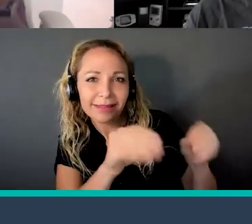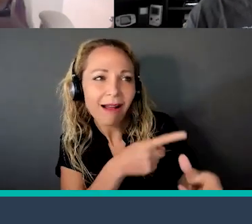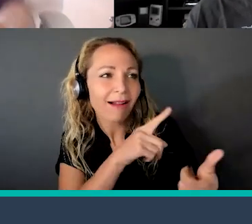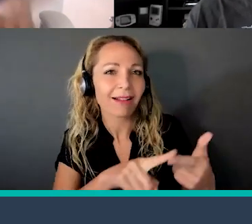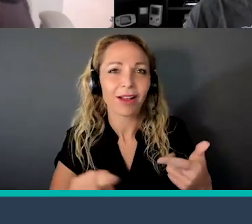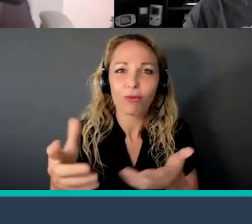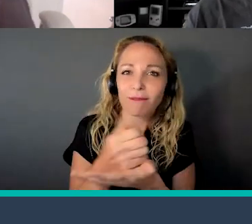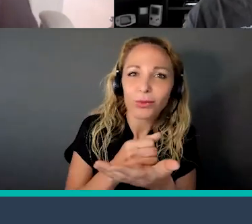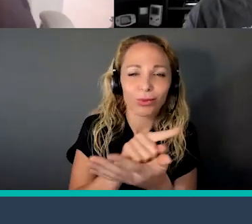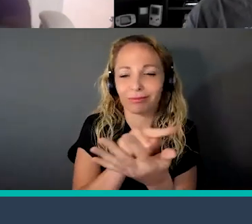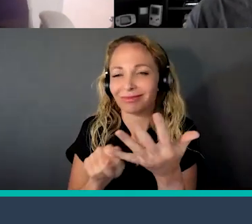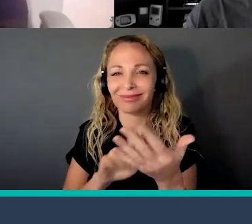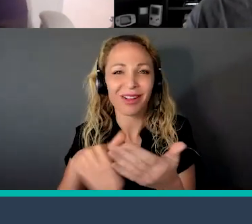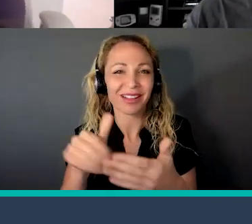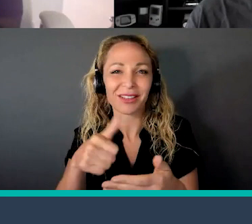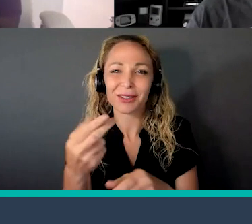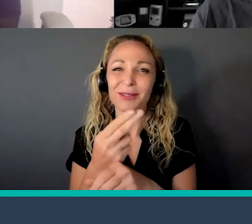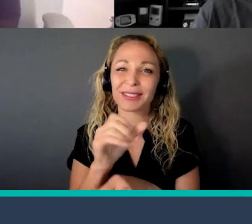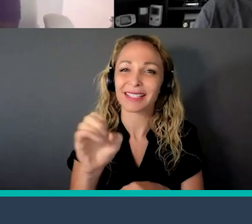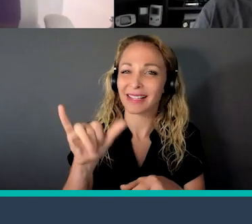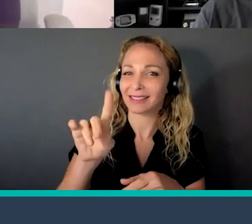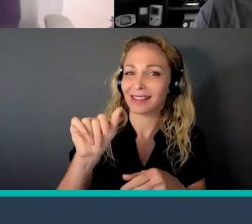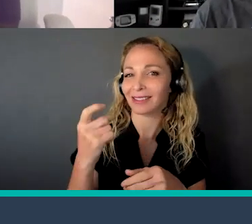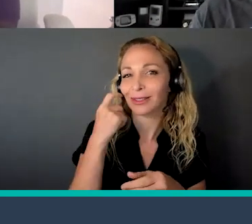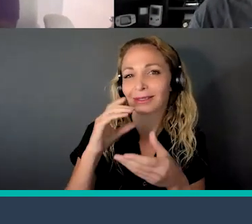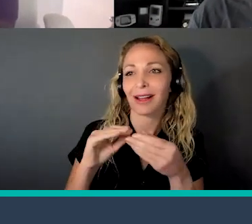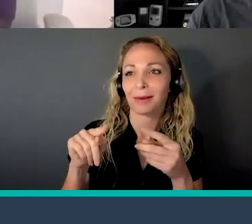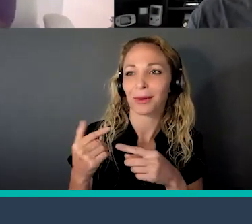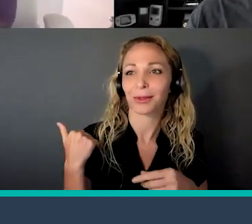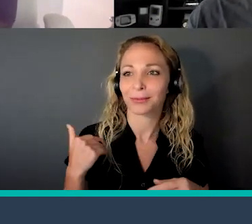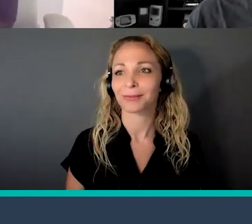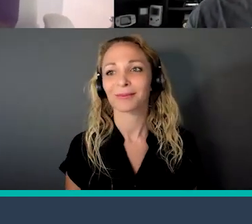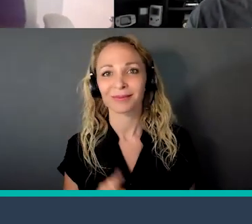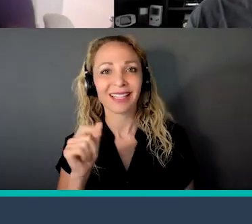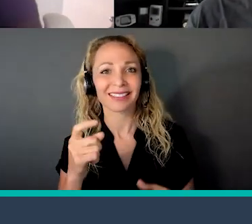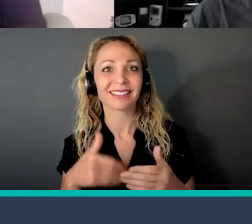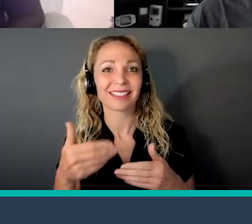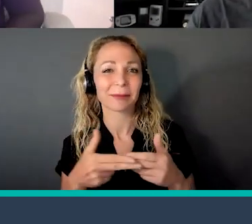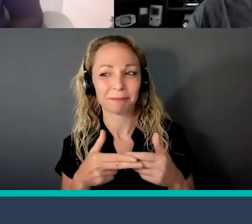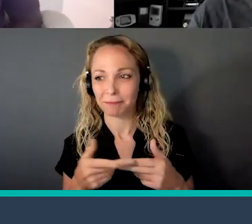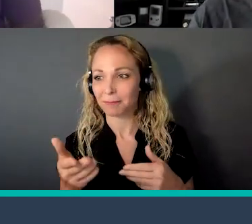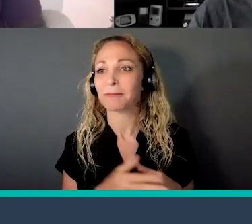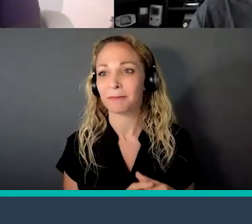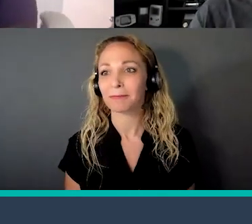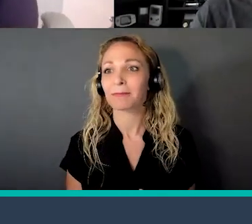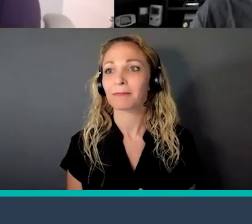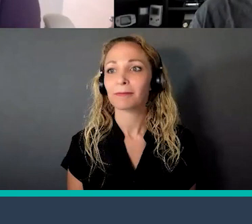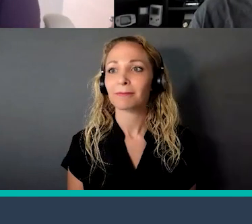TALKED ABOUT EARLIER. NEXT SLIDE.